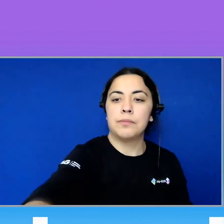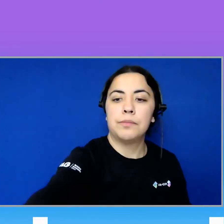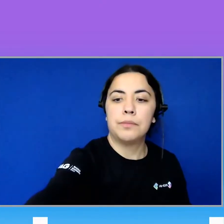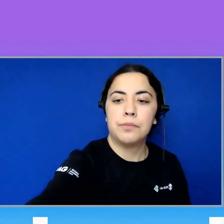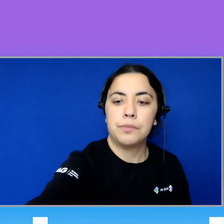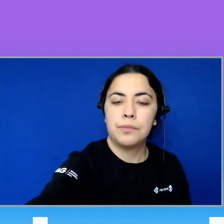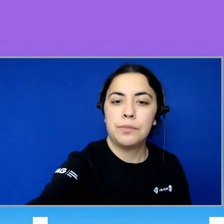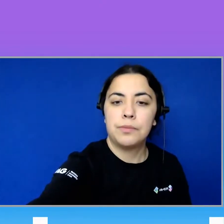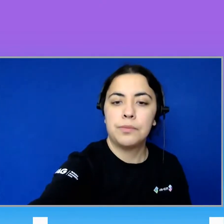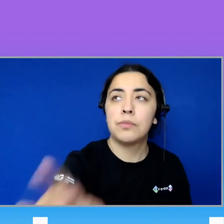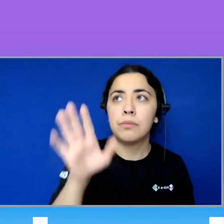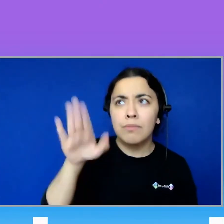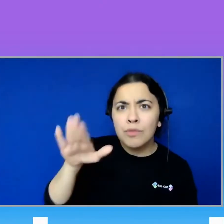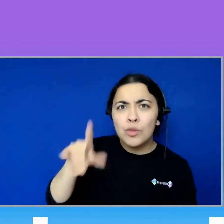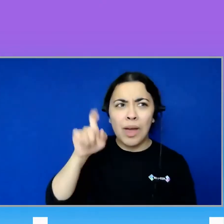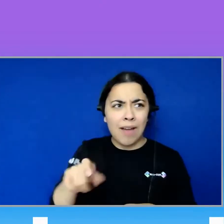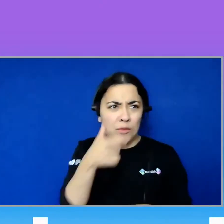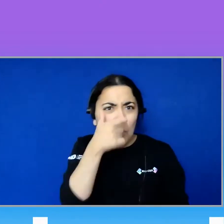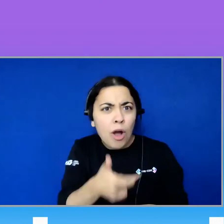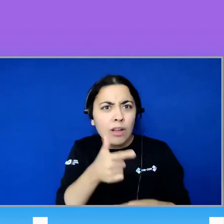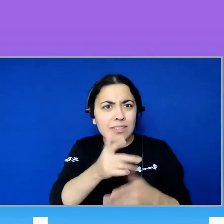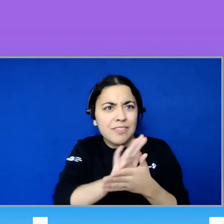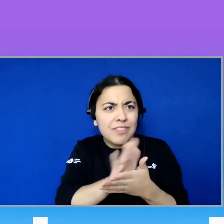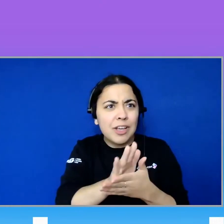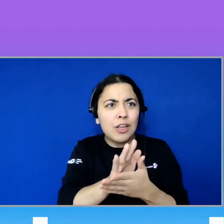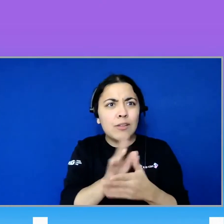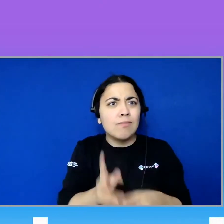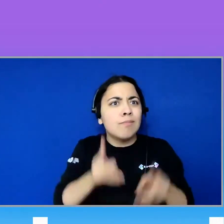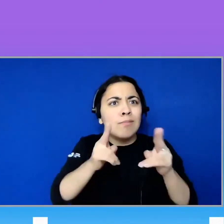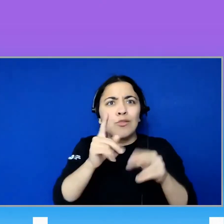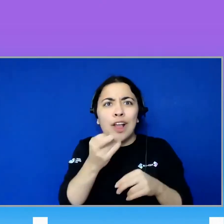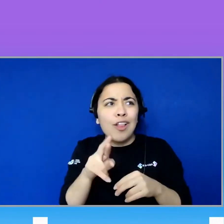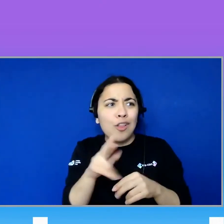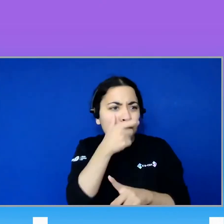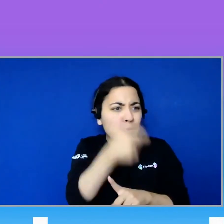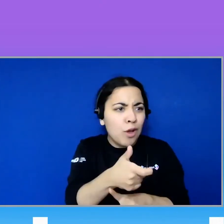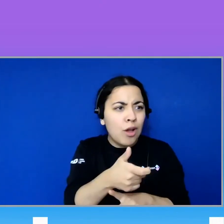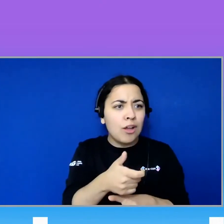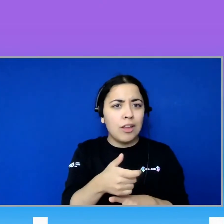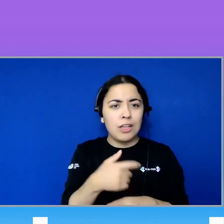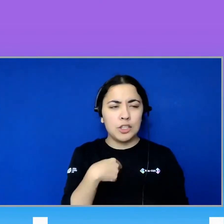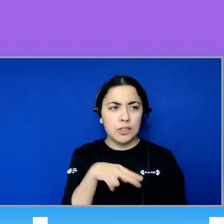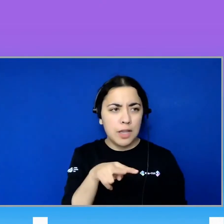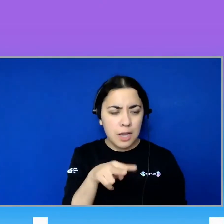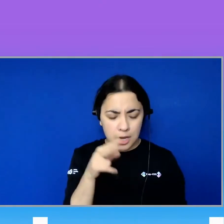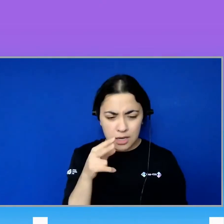Swaminathan, you got to see this trailer for this film. And she'd been bugged about it from